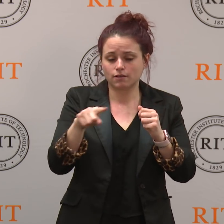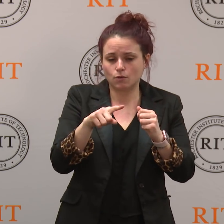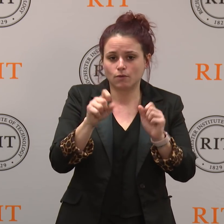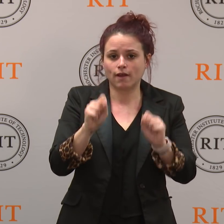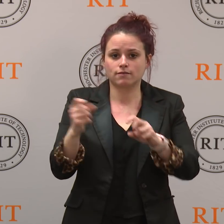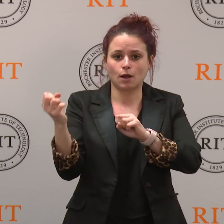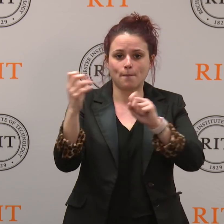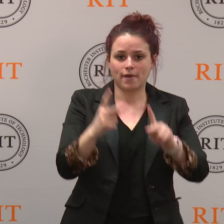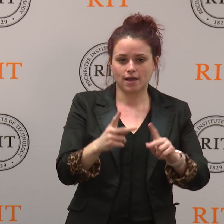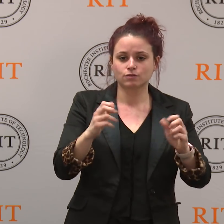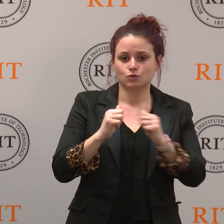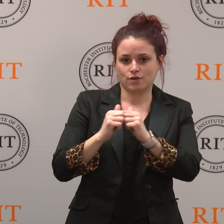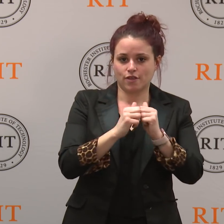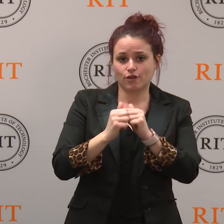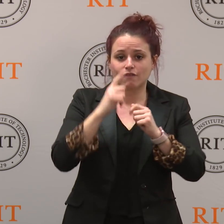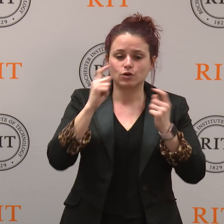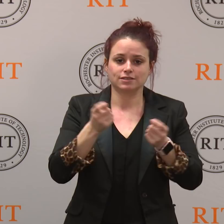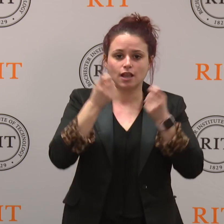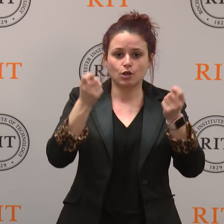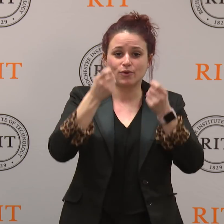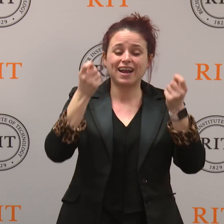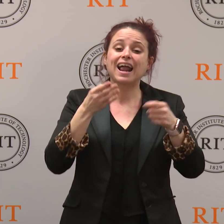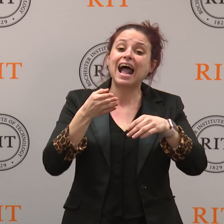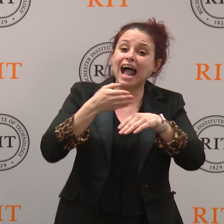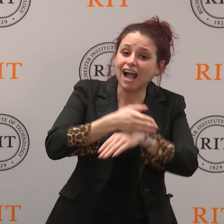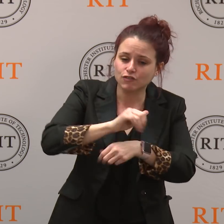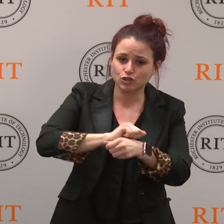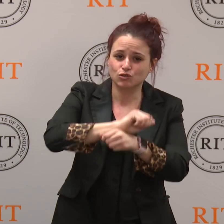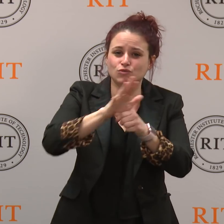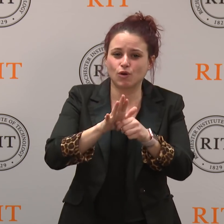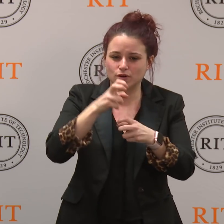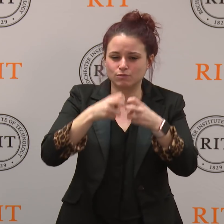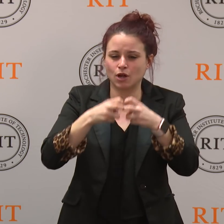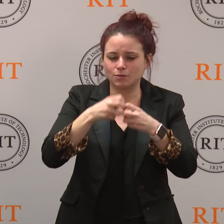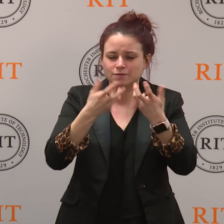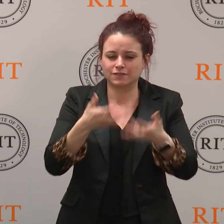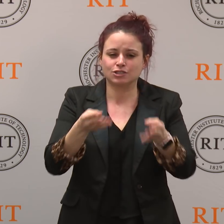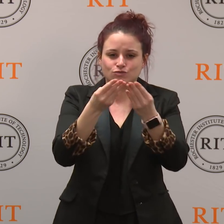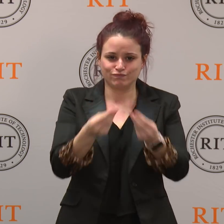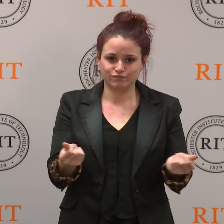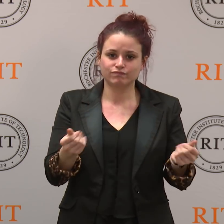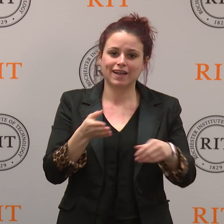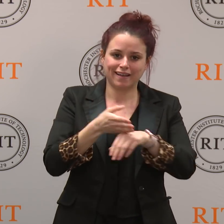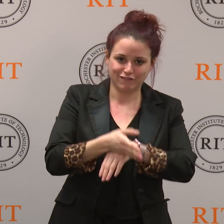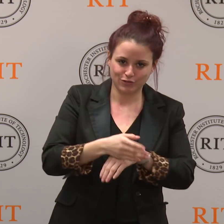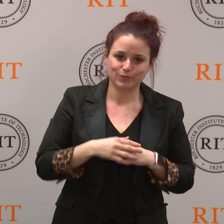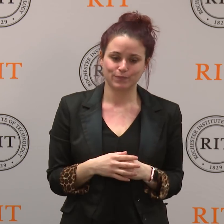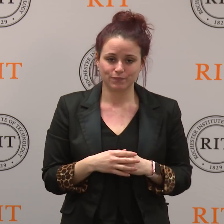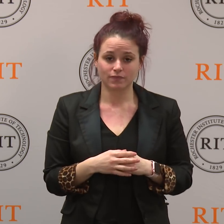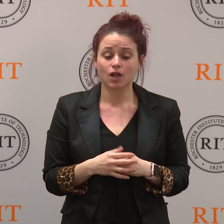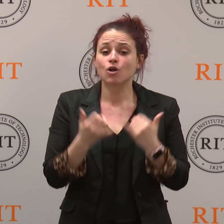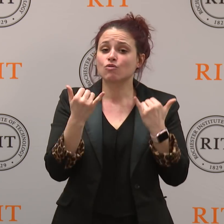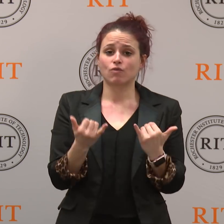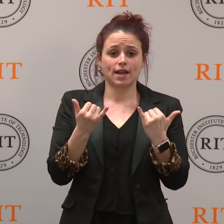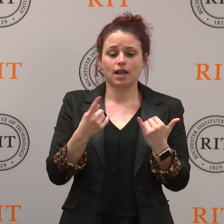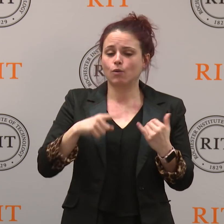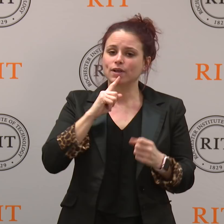once the coronavirus issues are well behind us. At this time, we cannot promise it will